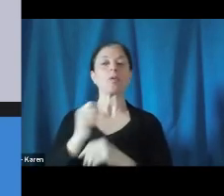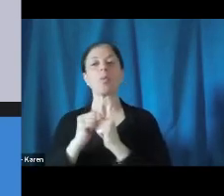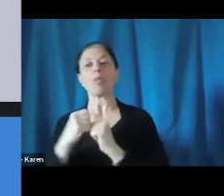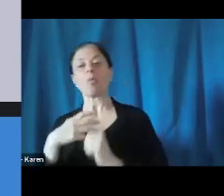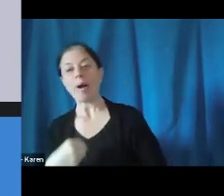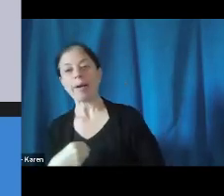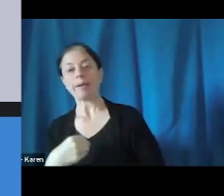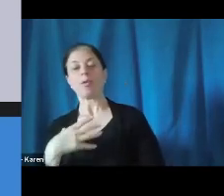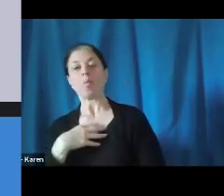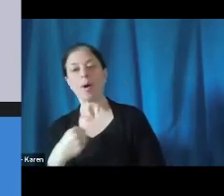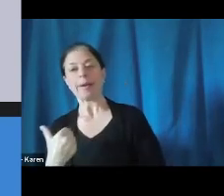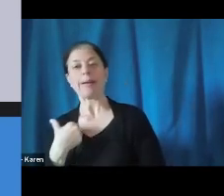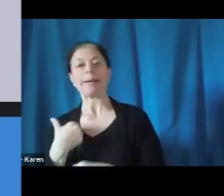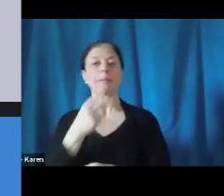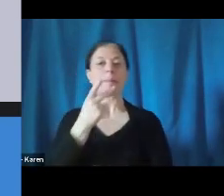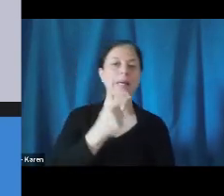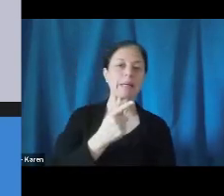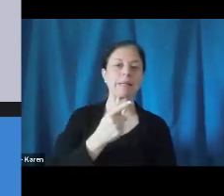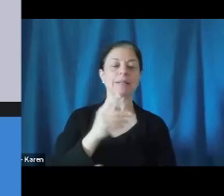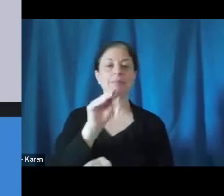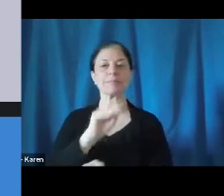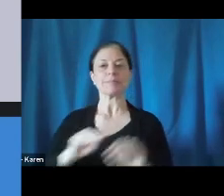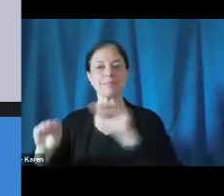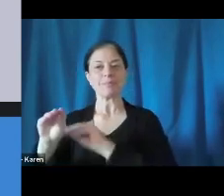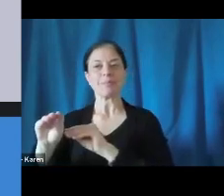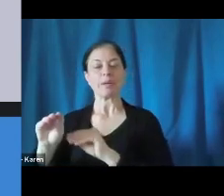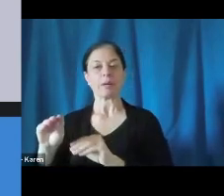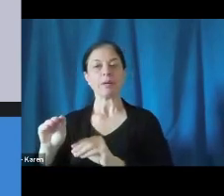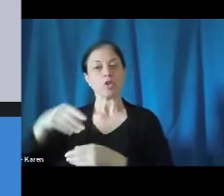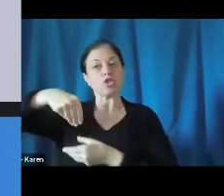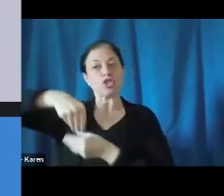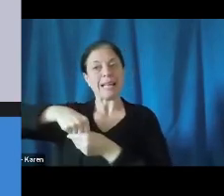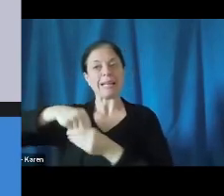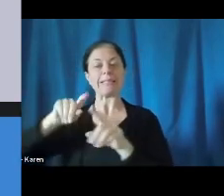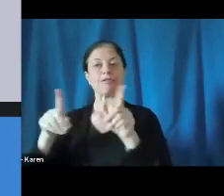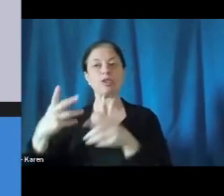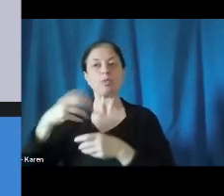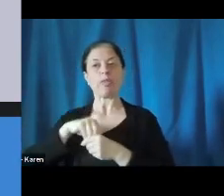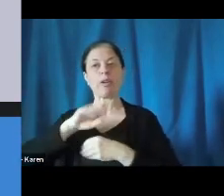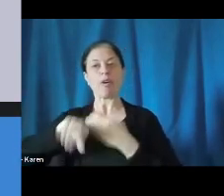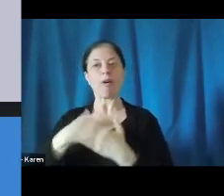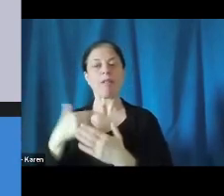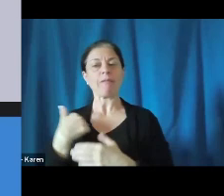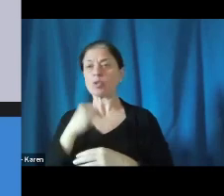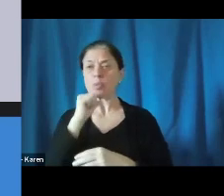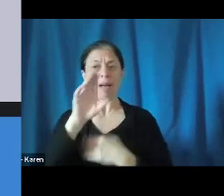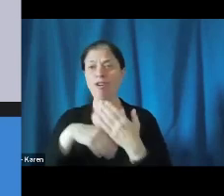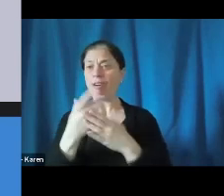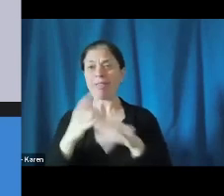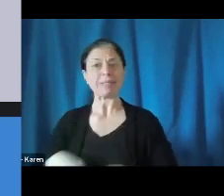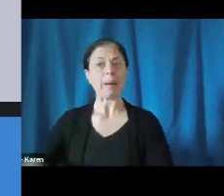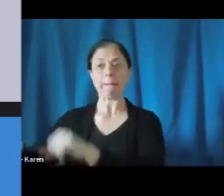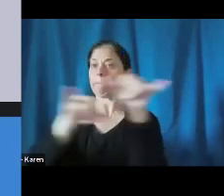petals in different colors with this pink flower having white petals and this